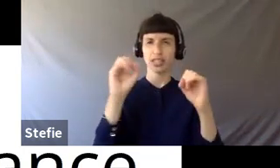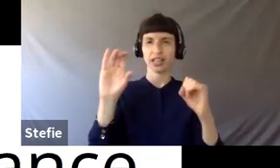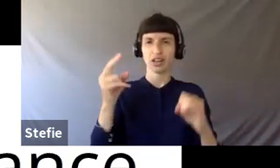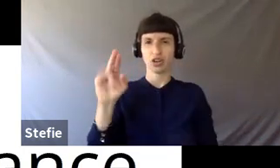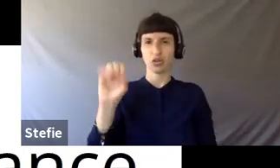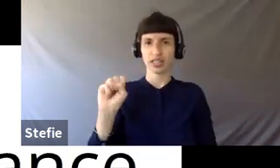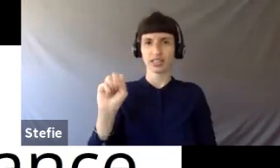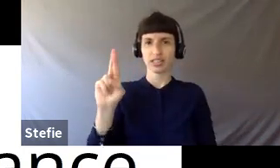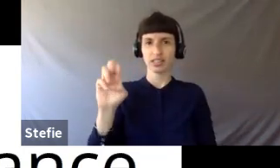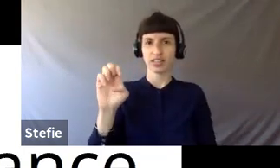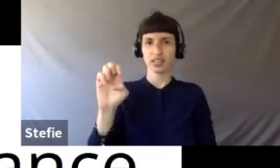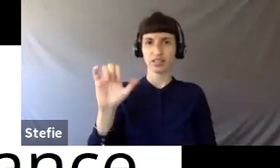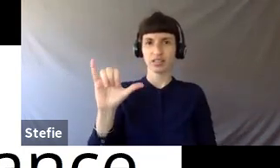to make changes you have wanted to make for years... Dive into your grading policies, homework policies, disparate technology access, learning standards, mastery and competency-based learning models, flexible options for students, multitiered systems of support and other innovations."